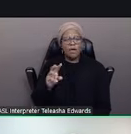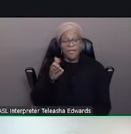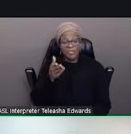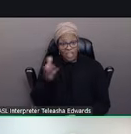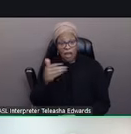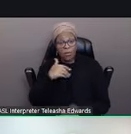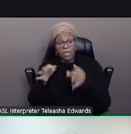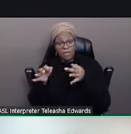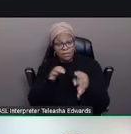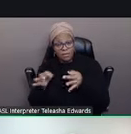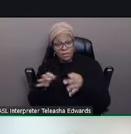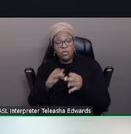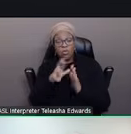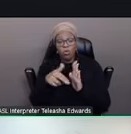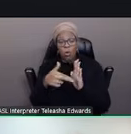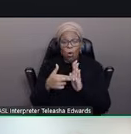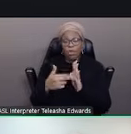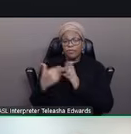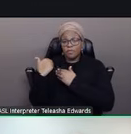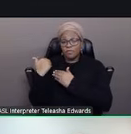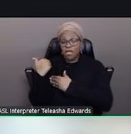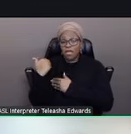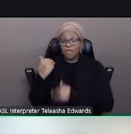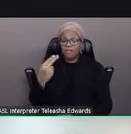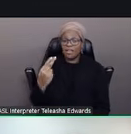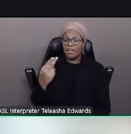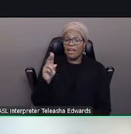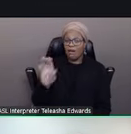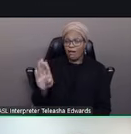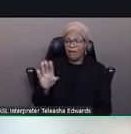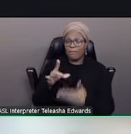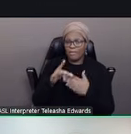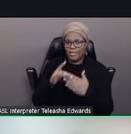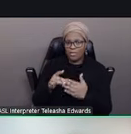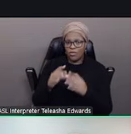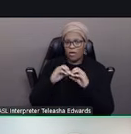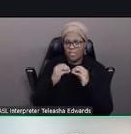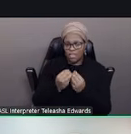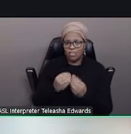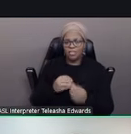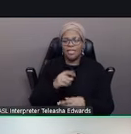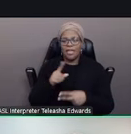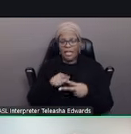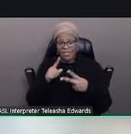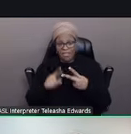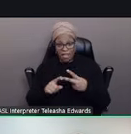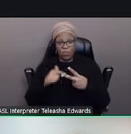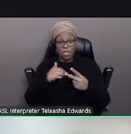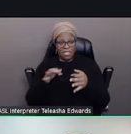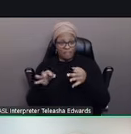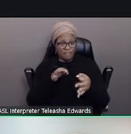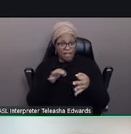the hub lead organization and then we define the responsibilities of the network partners.